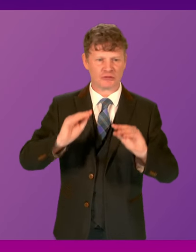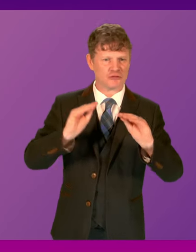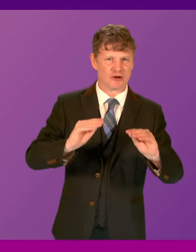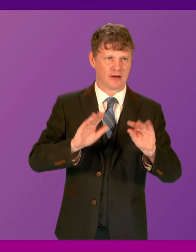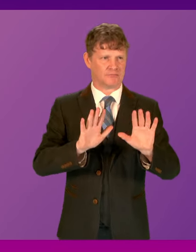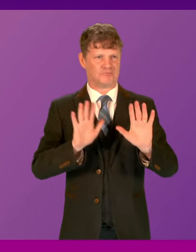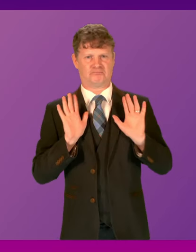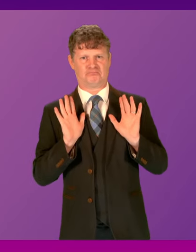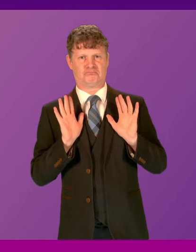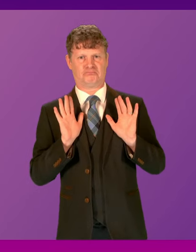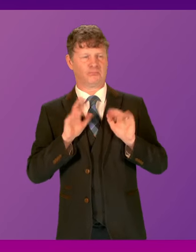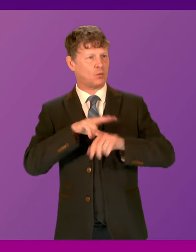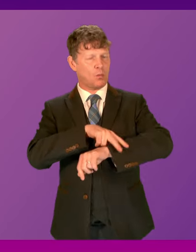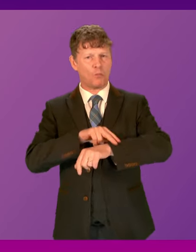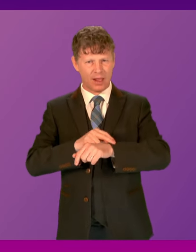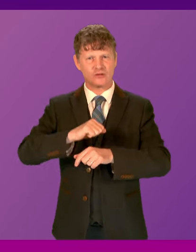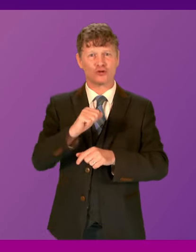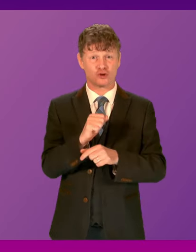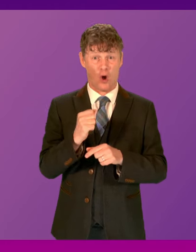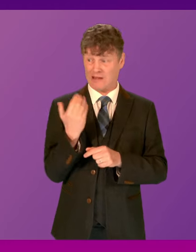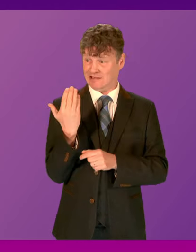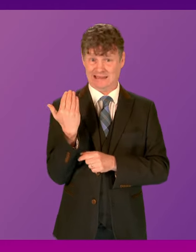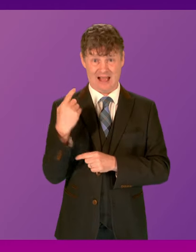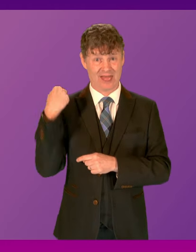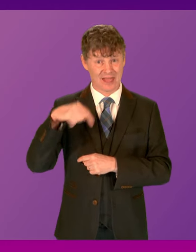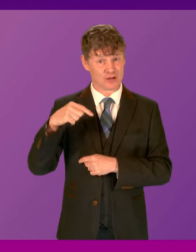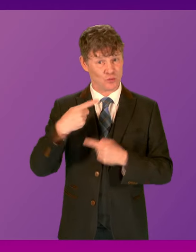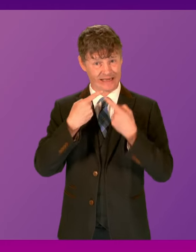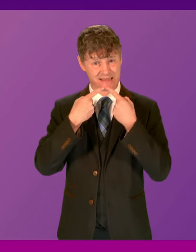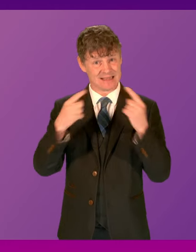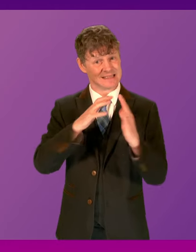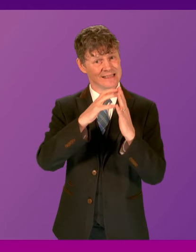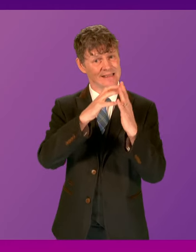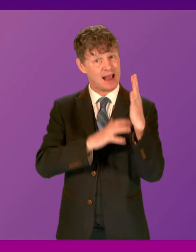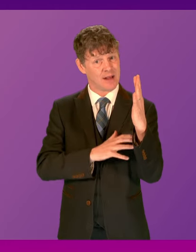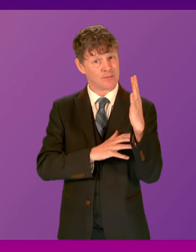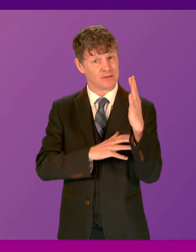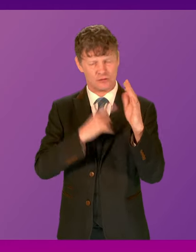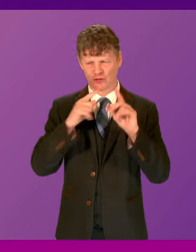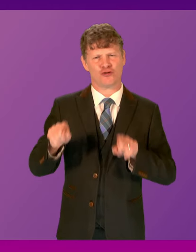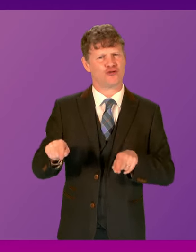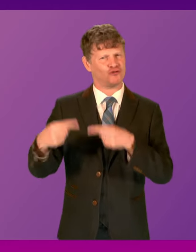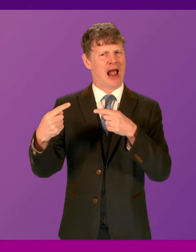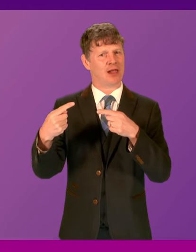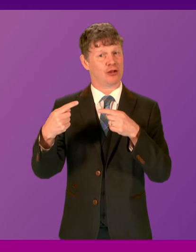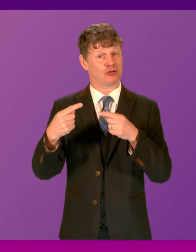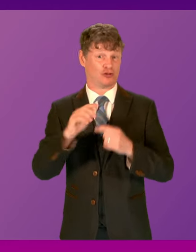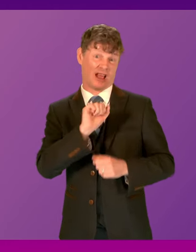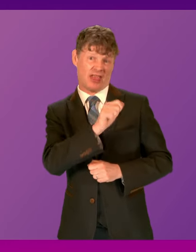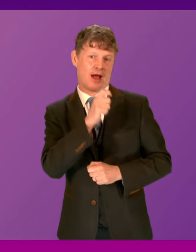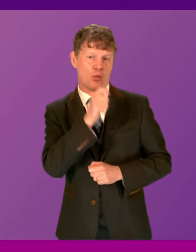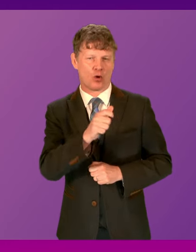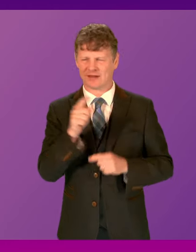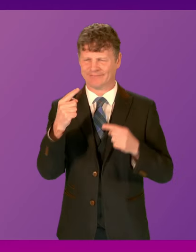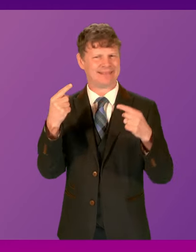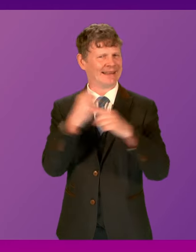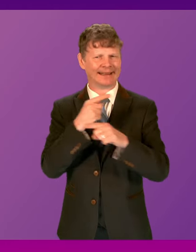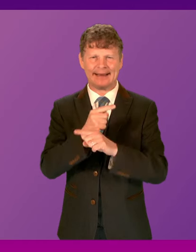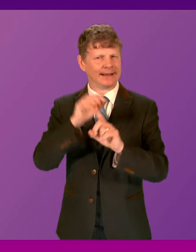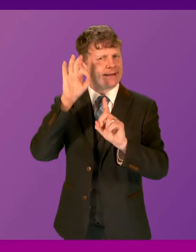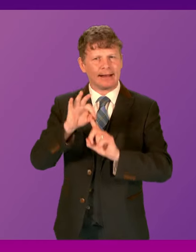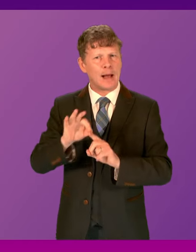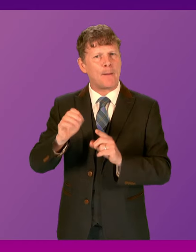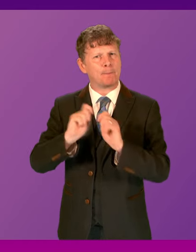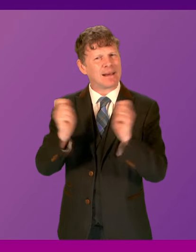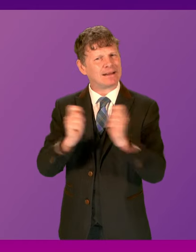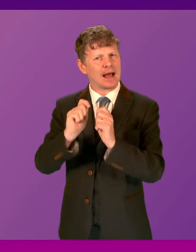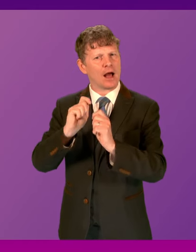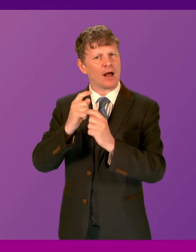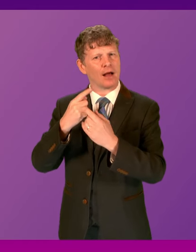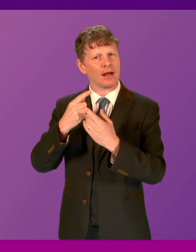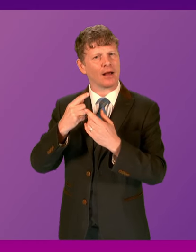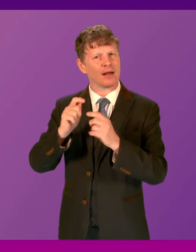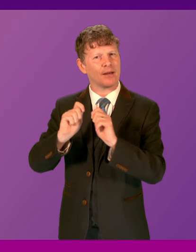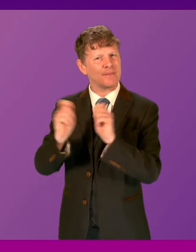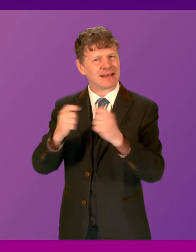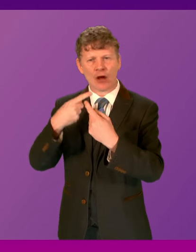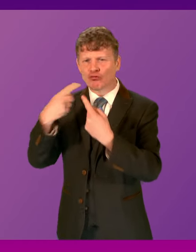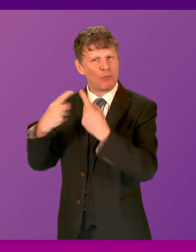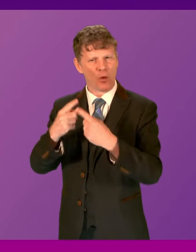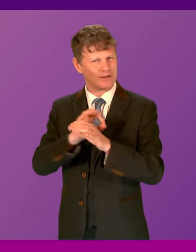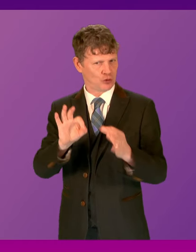Scotland put out a statement to challenge—in its words—“inaccurate media reporting” about the act.